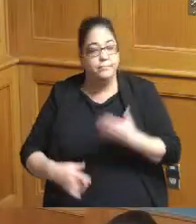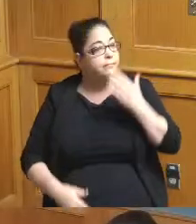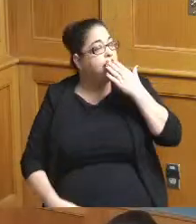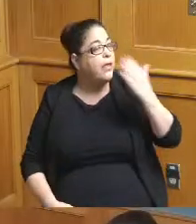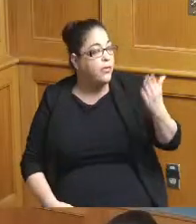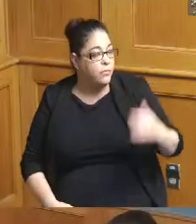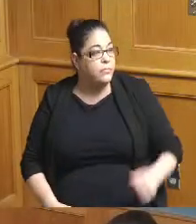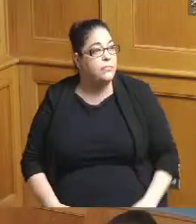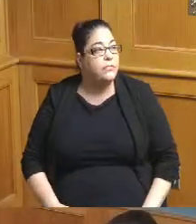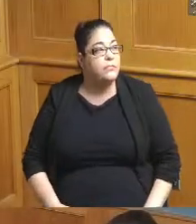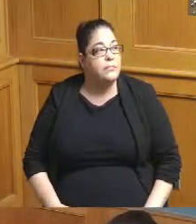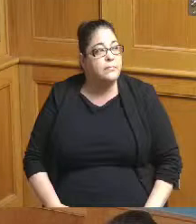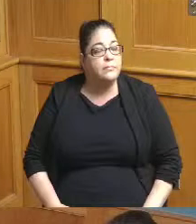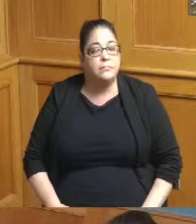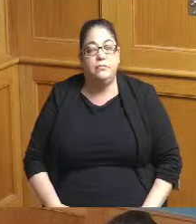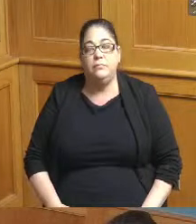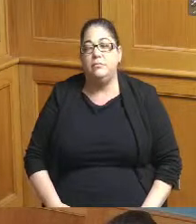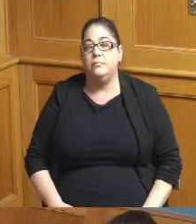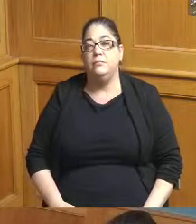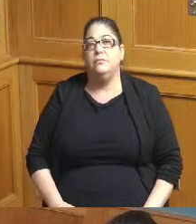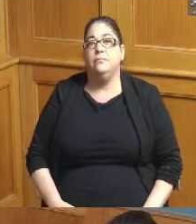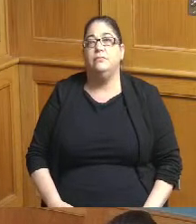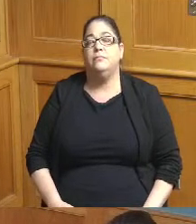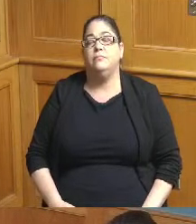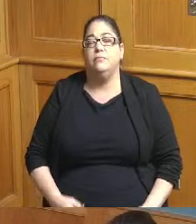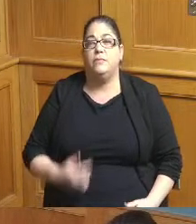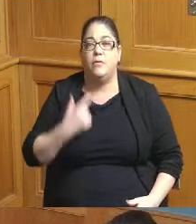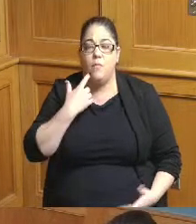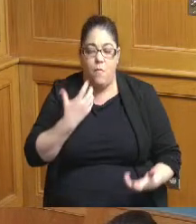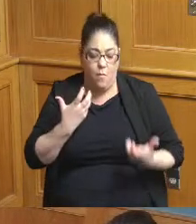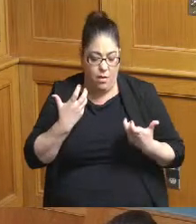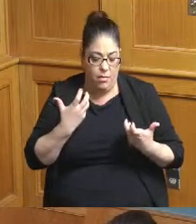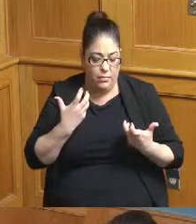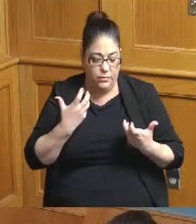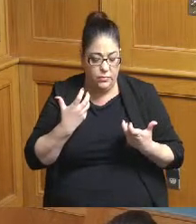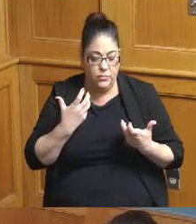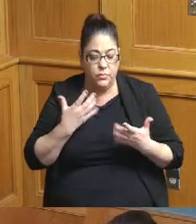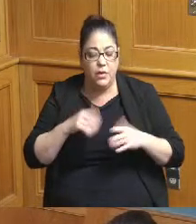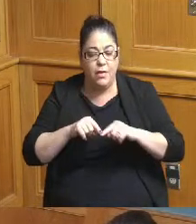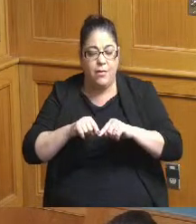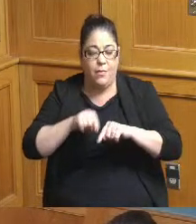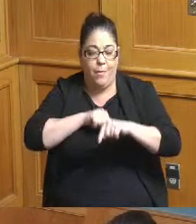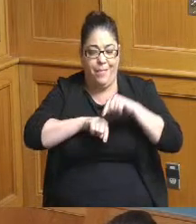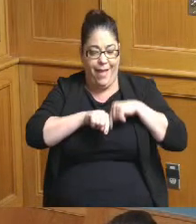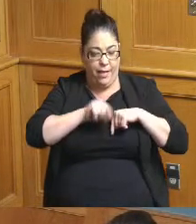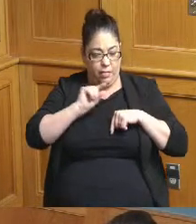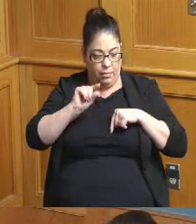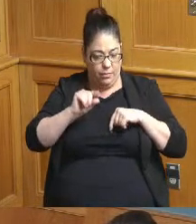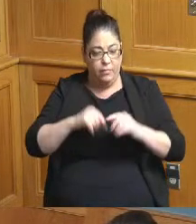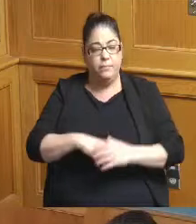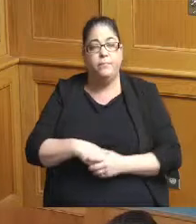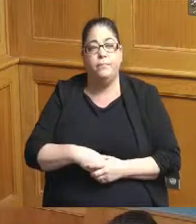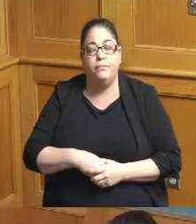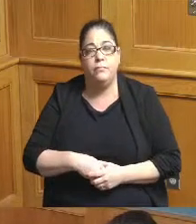thank you Madam President I wanted to take once two steps back one is about the The Joint meeting